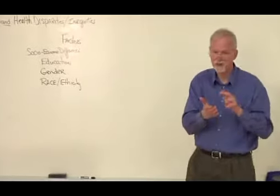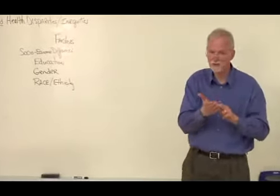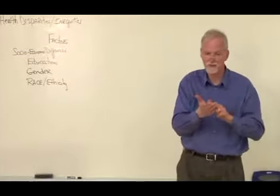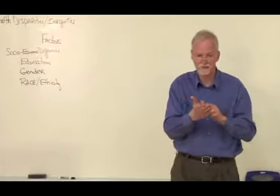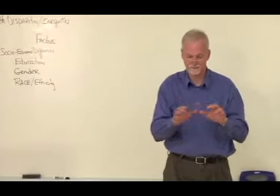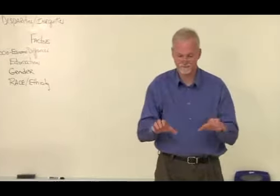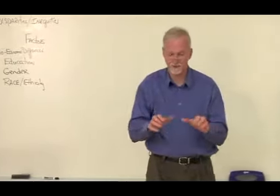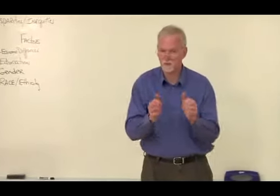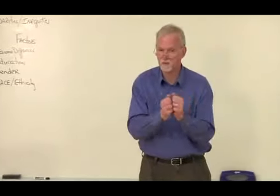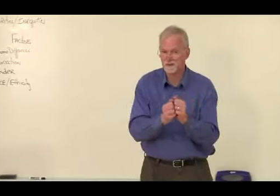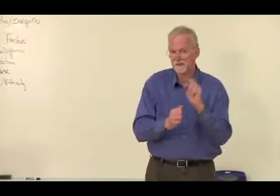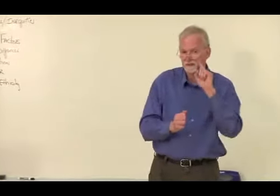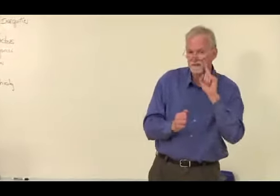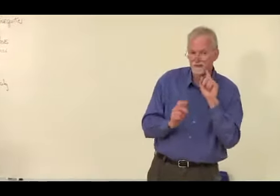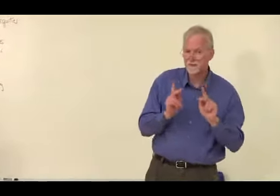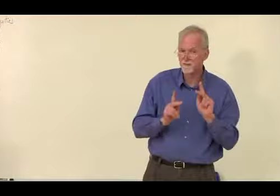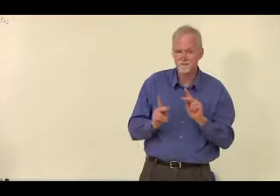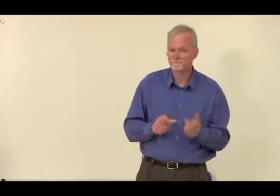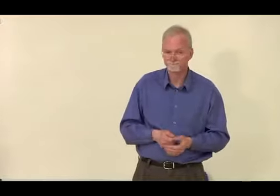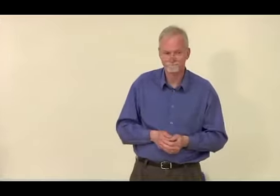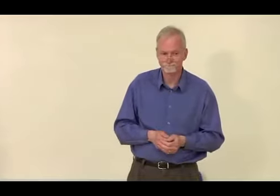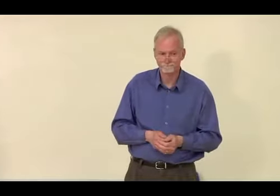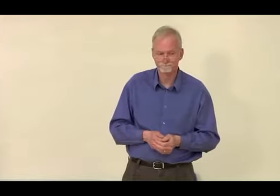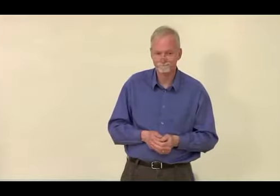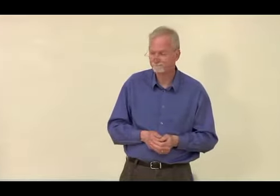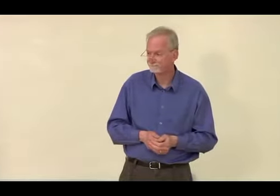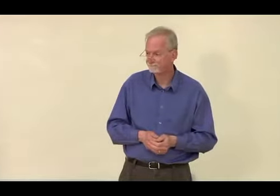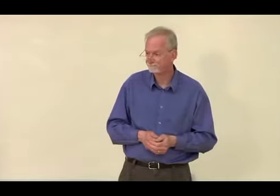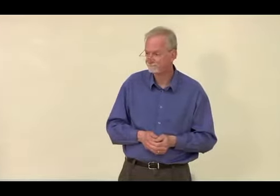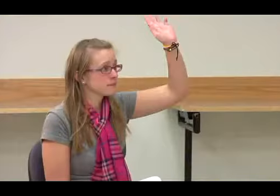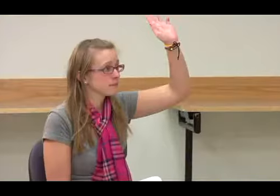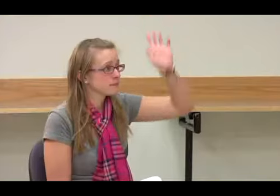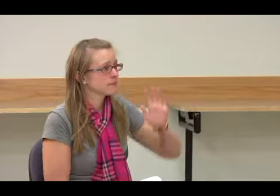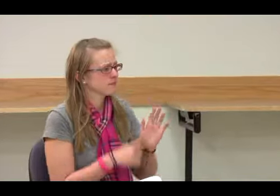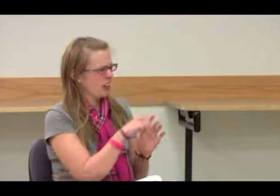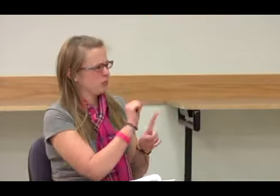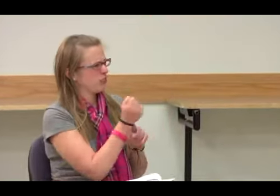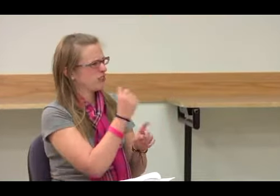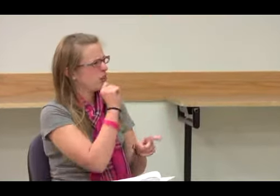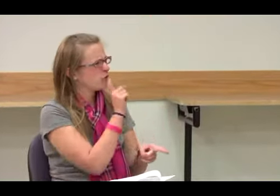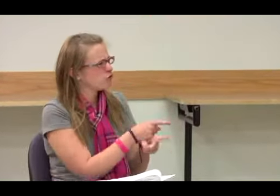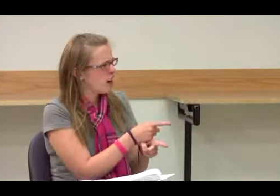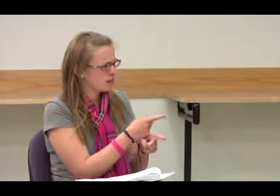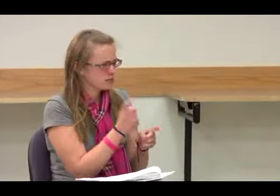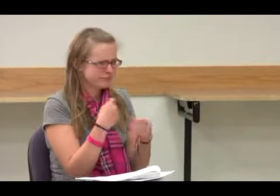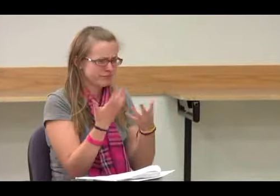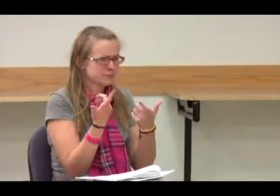extremely little has been done with deaf people. That situation isn't right.